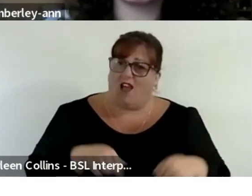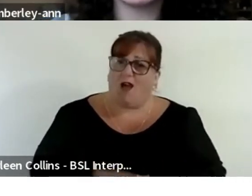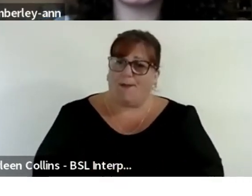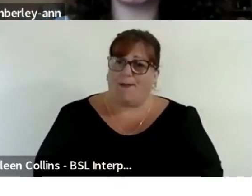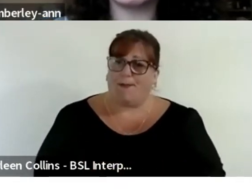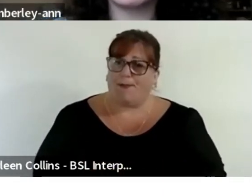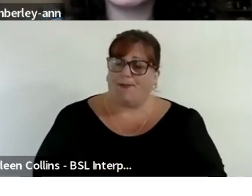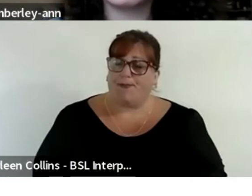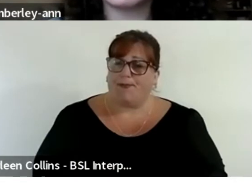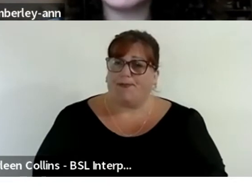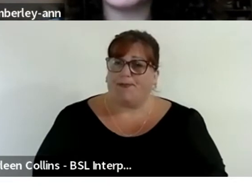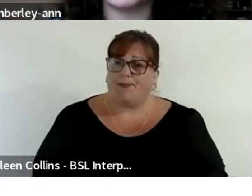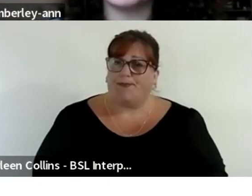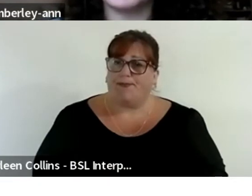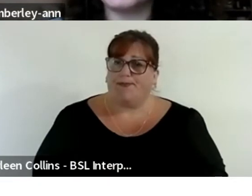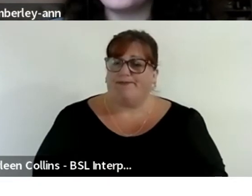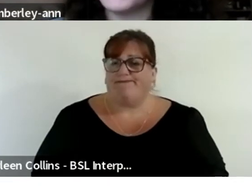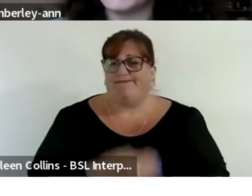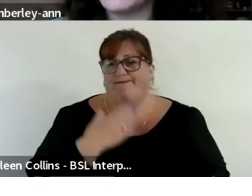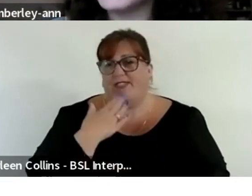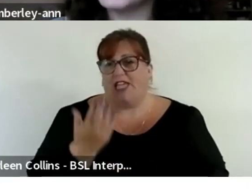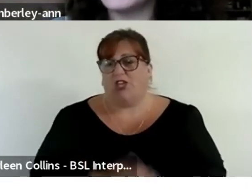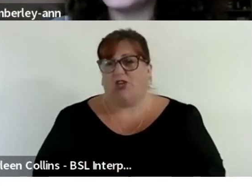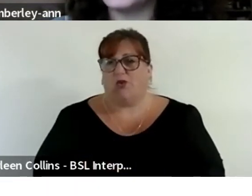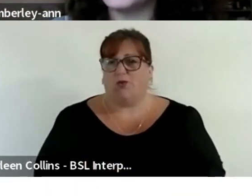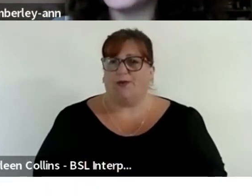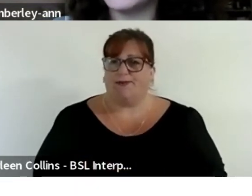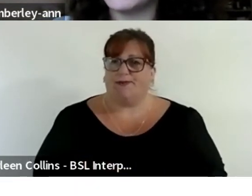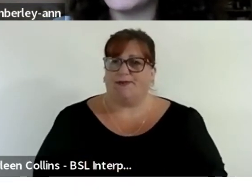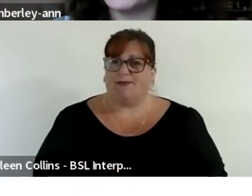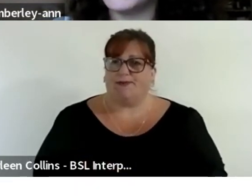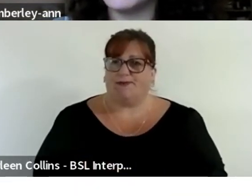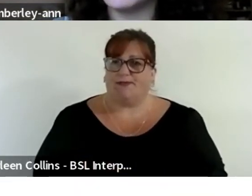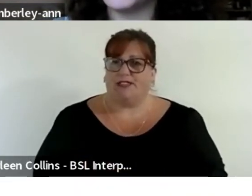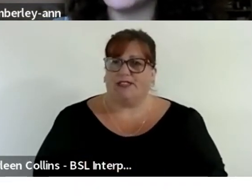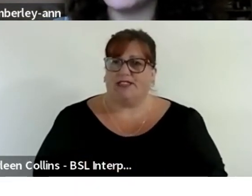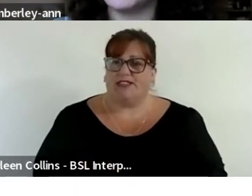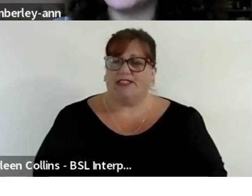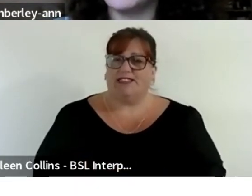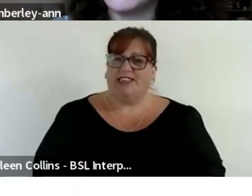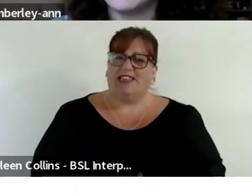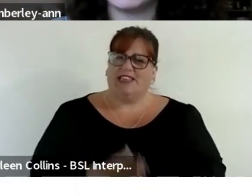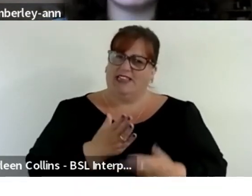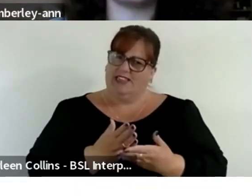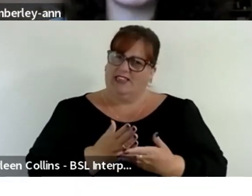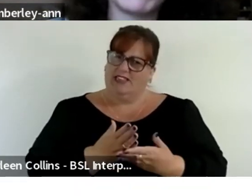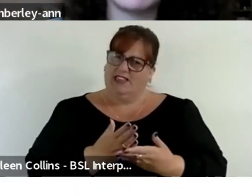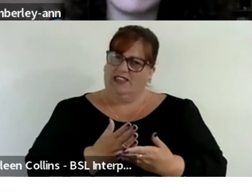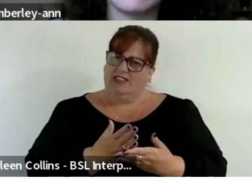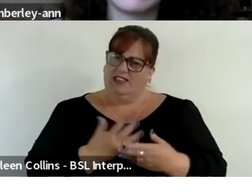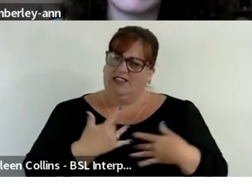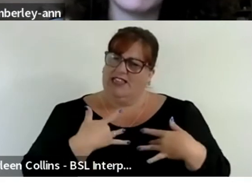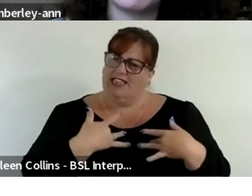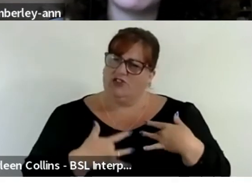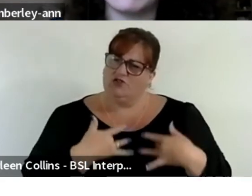Thank you. I think it's really interesting that you touch on your experiences at